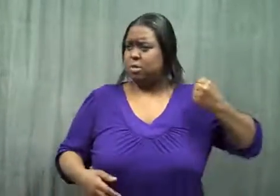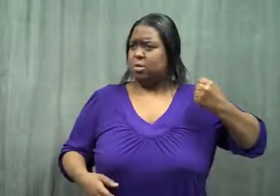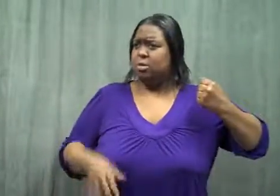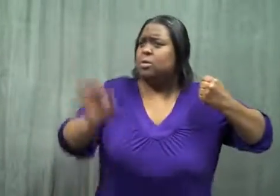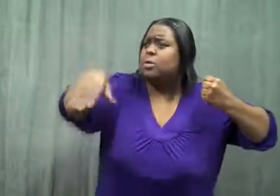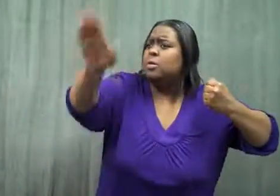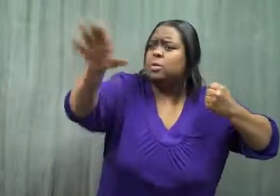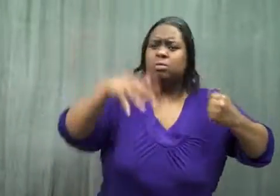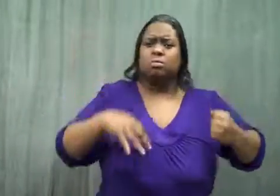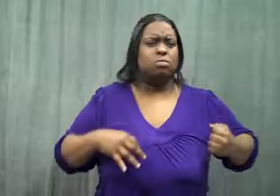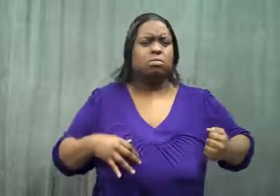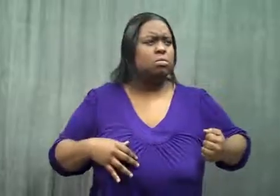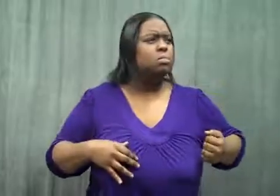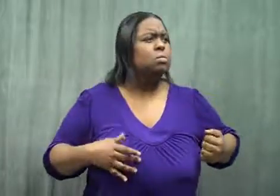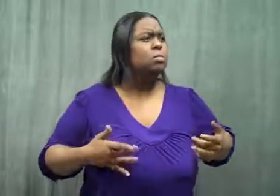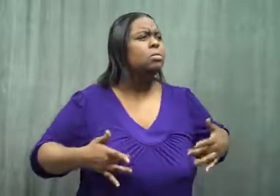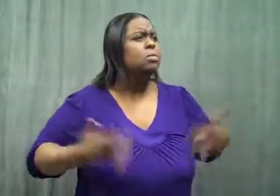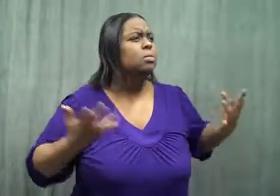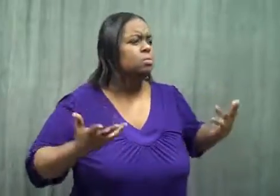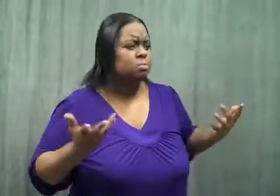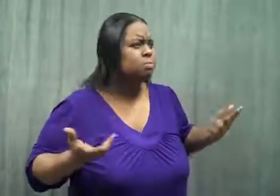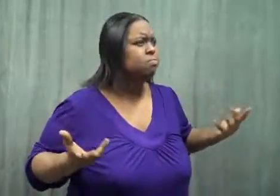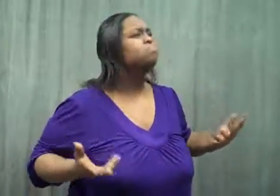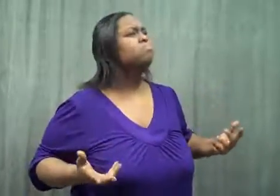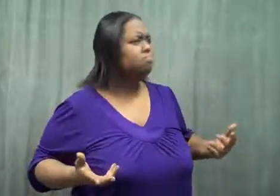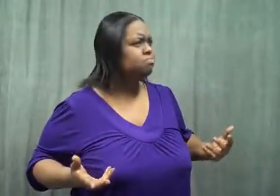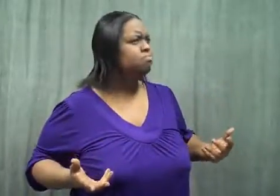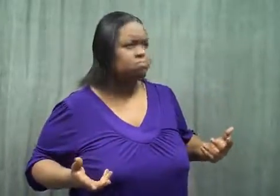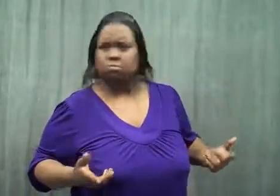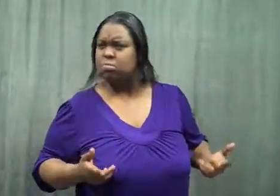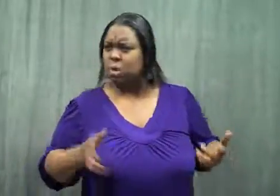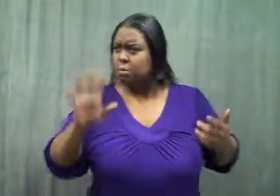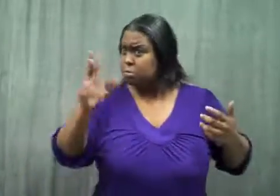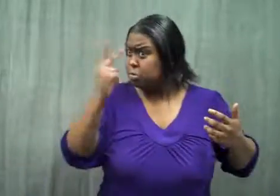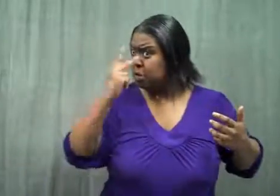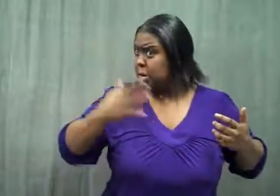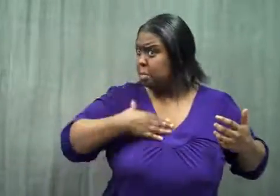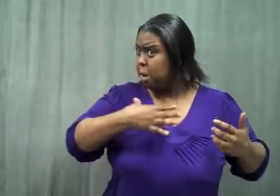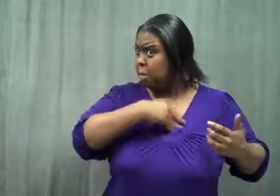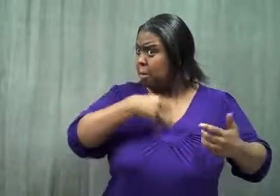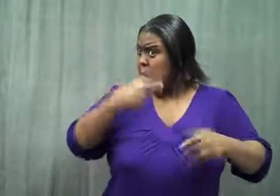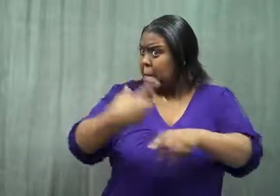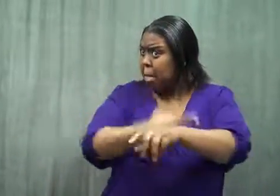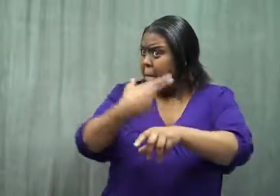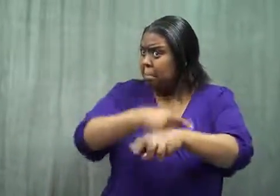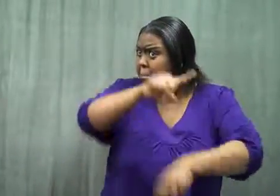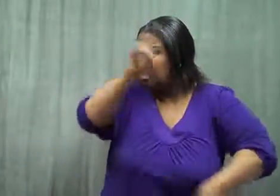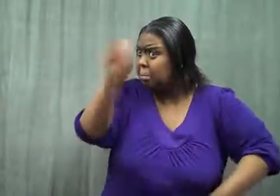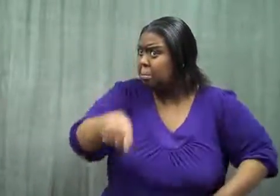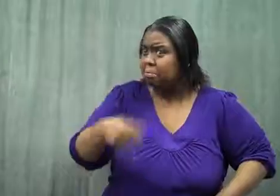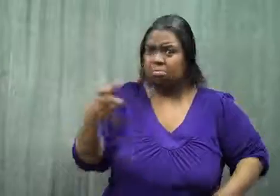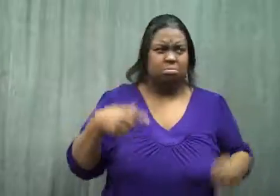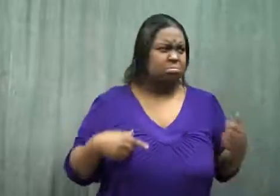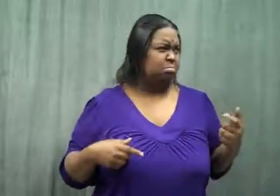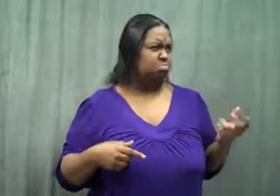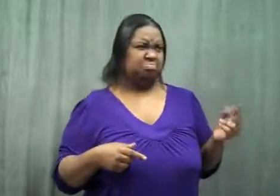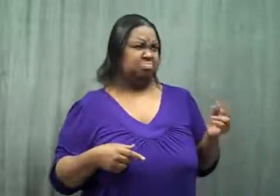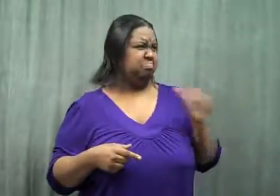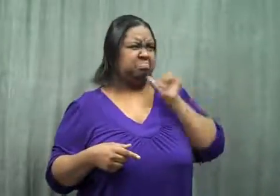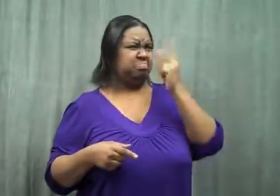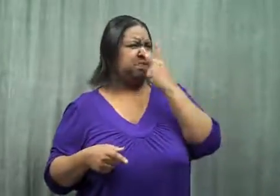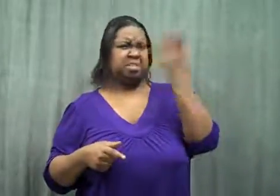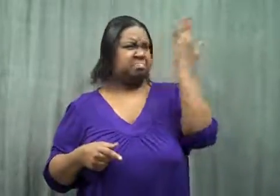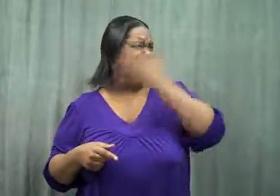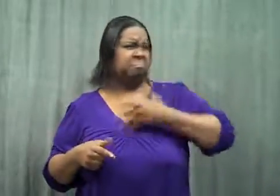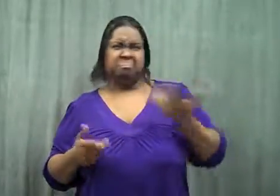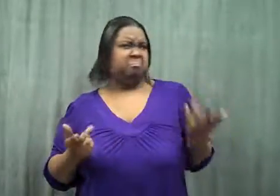The shepherd asked him, "Did you see my white lamb?" He said, "No I didn't."